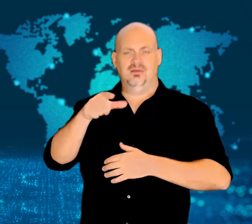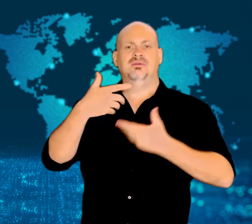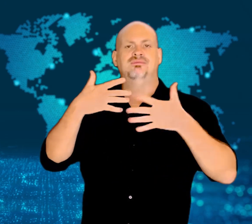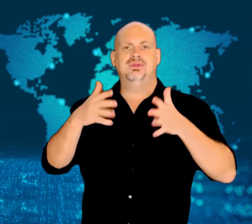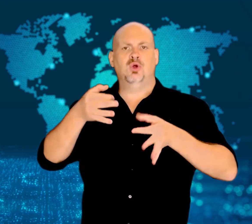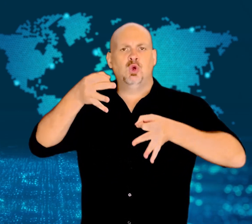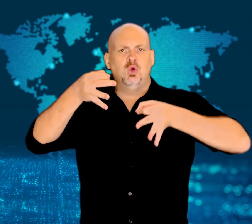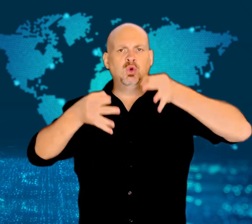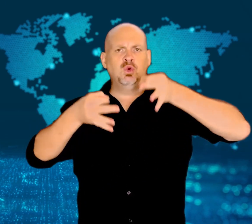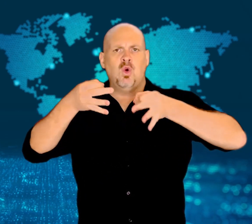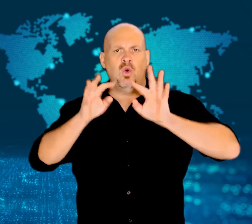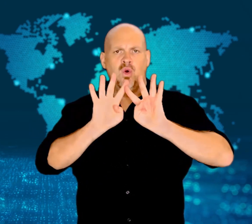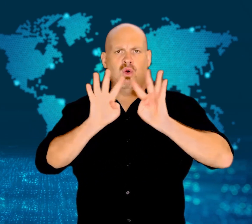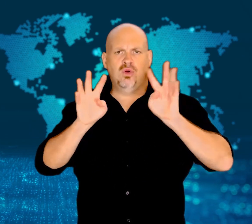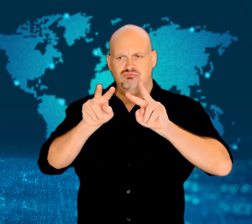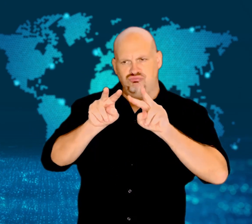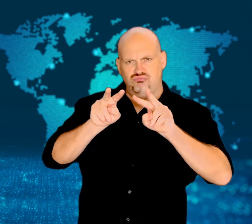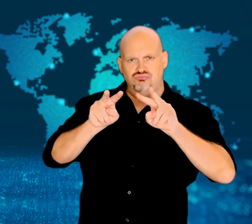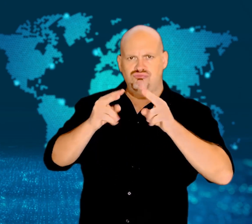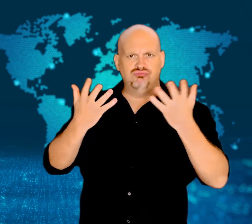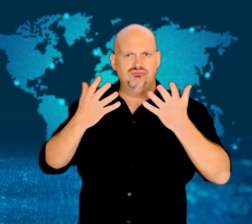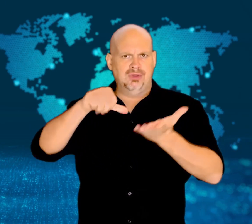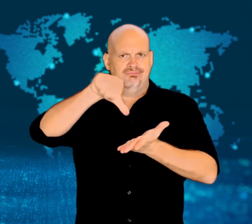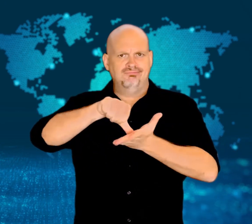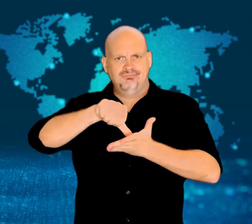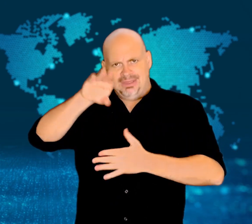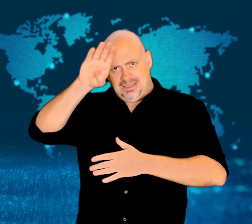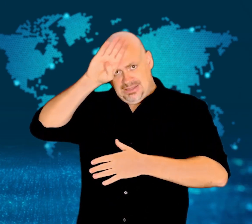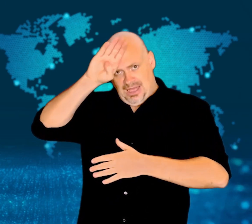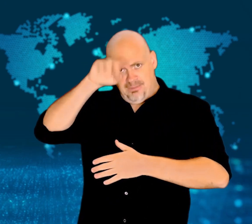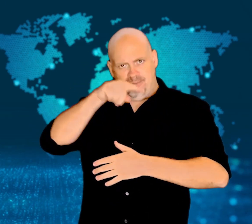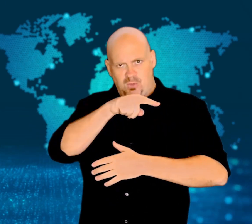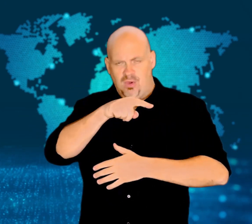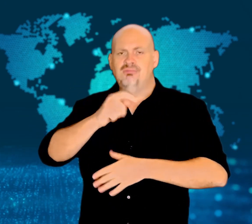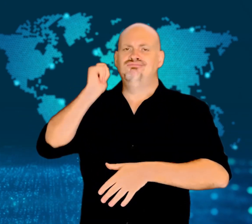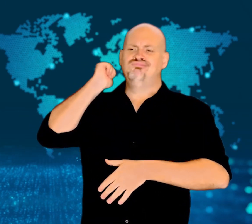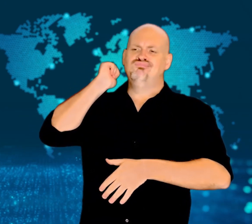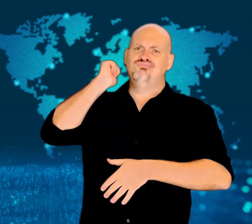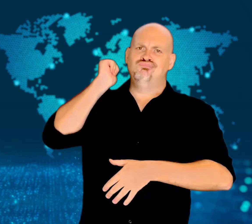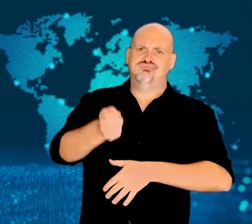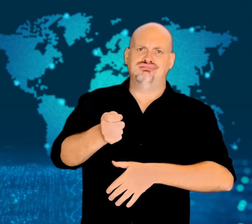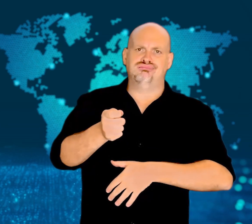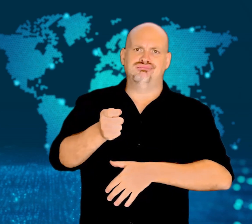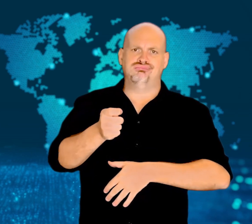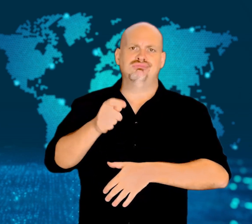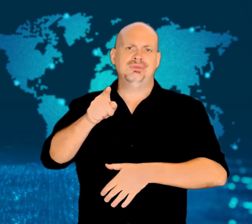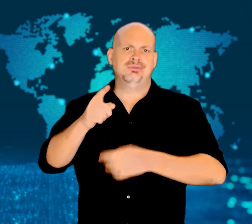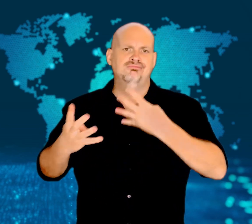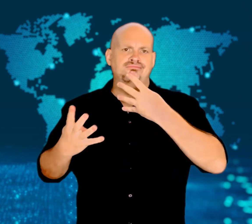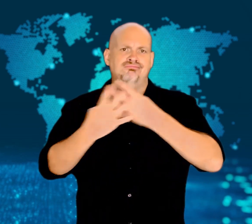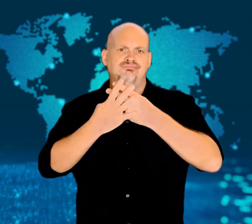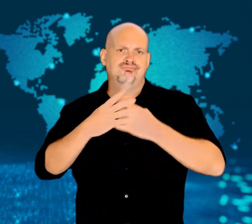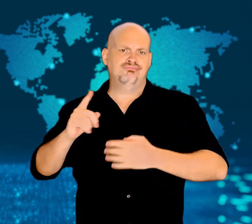The charges included attempting to overthrow the country’s government.